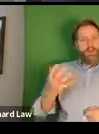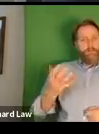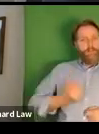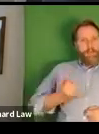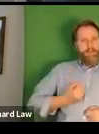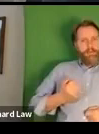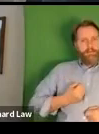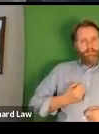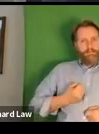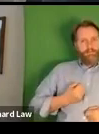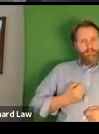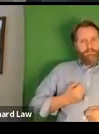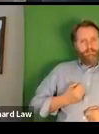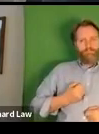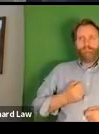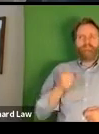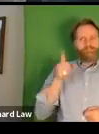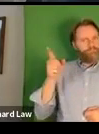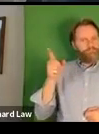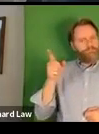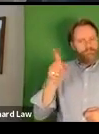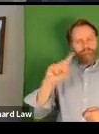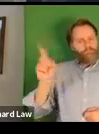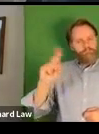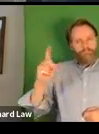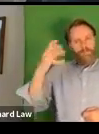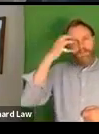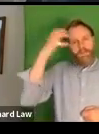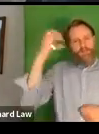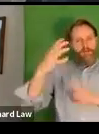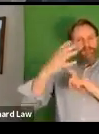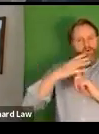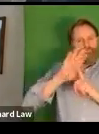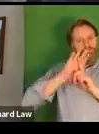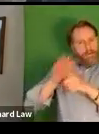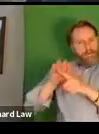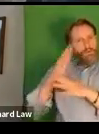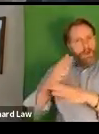remove that from you you must get in touch with me and I will investigate